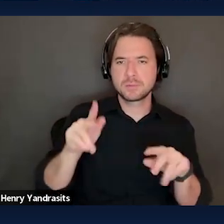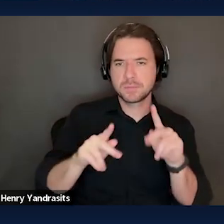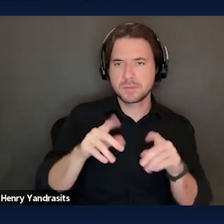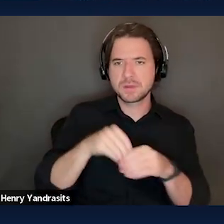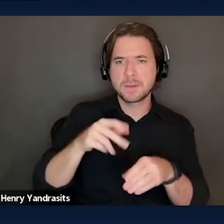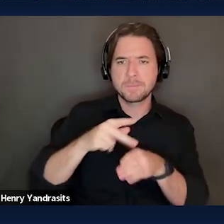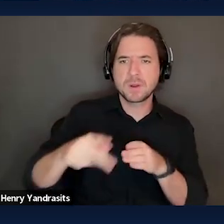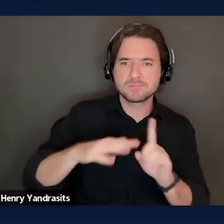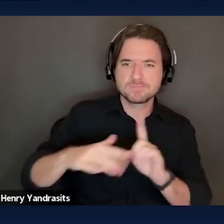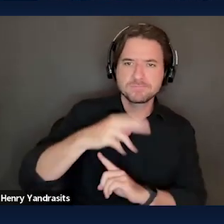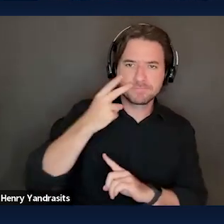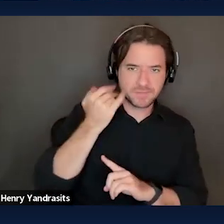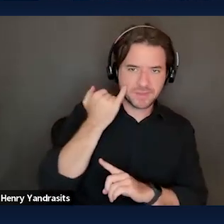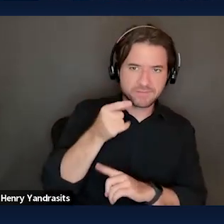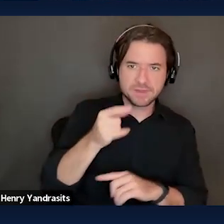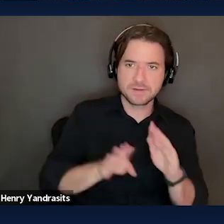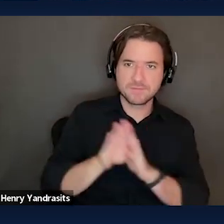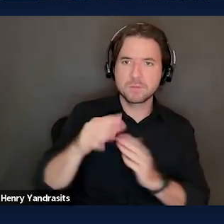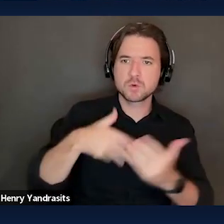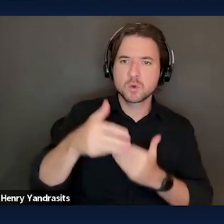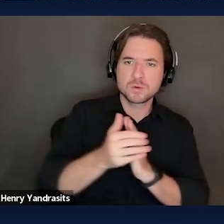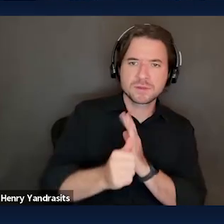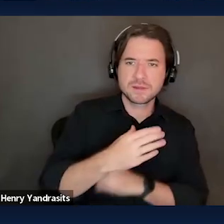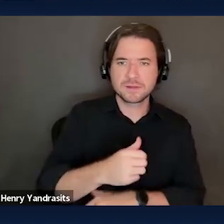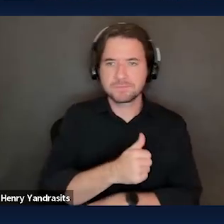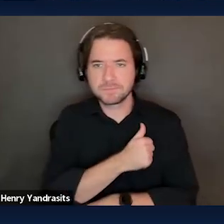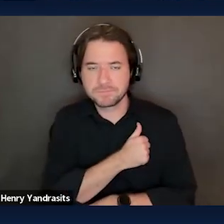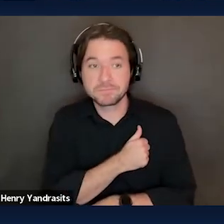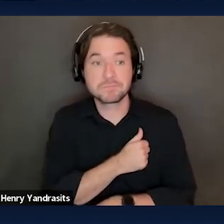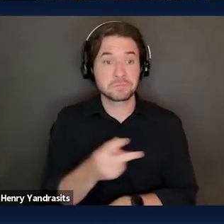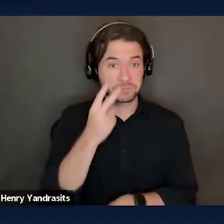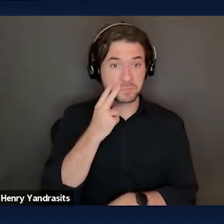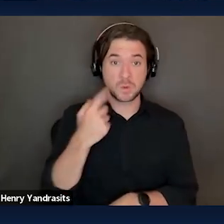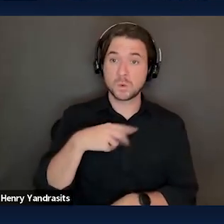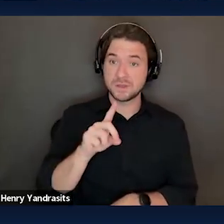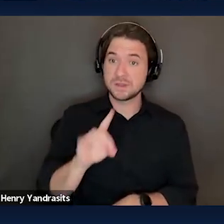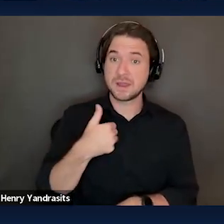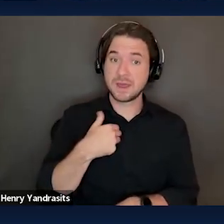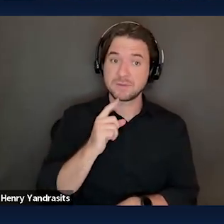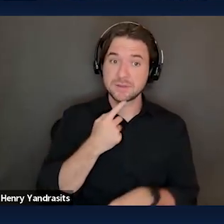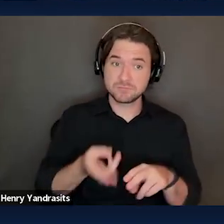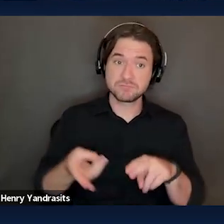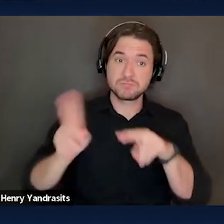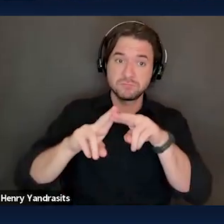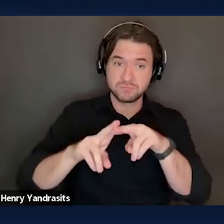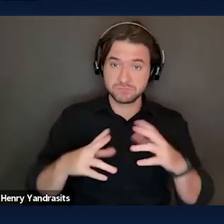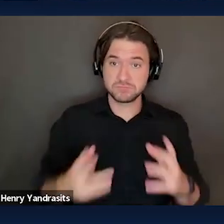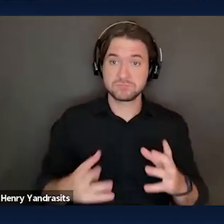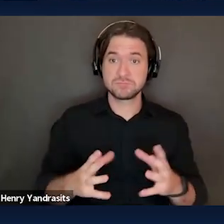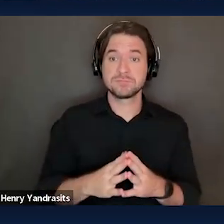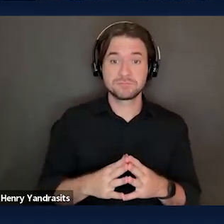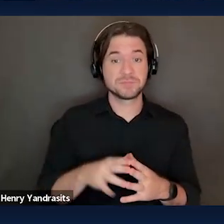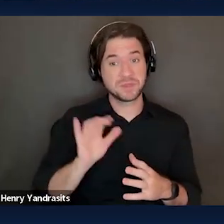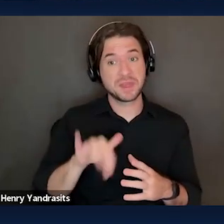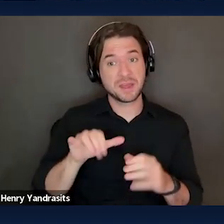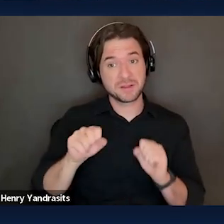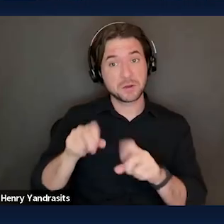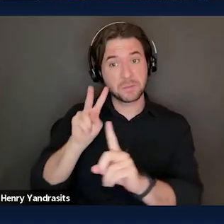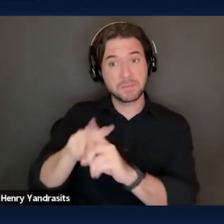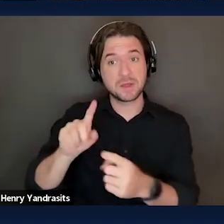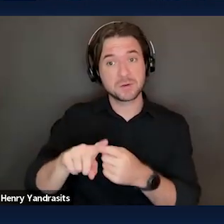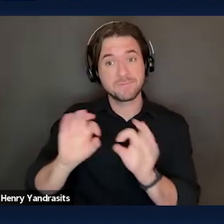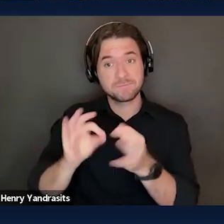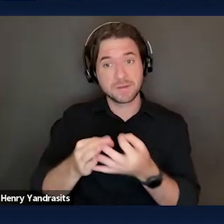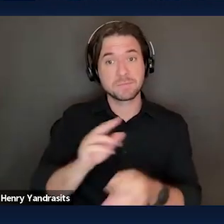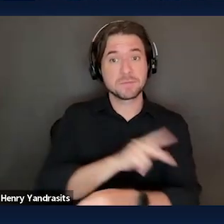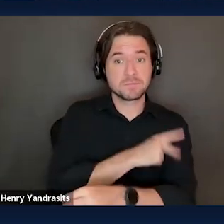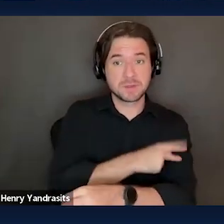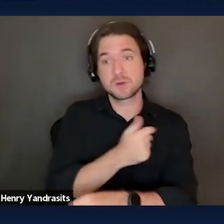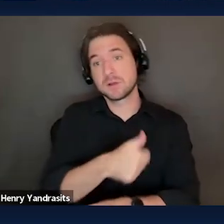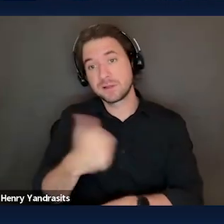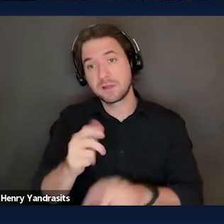to see if they are developing social skills and attitudes. And you can see here that we did have a significant difference, and this, again, can be applied to families, patients, and other team members.